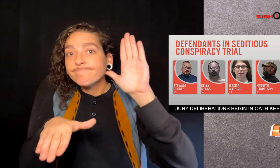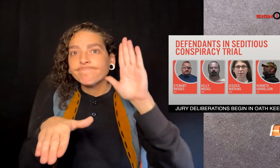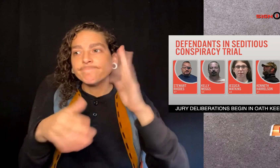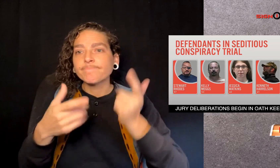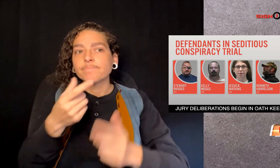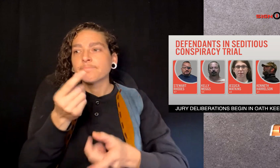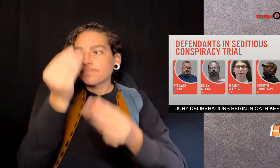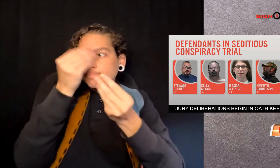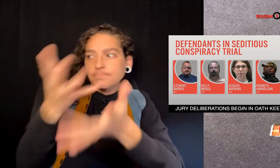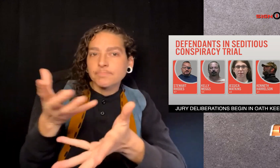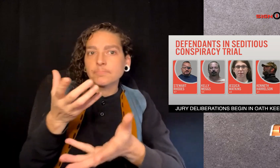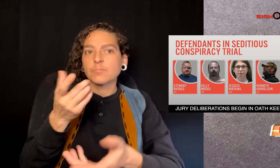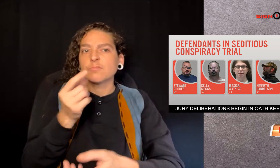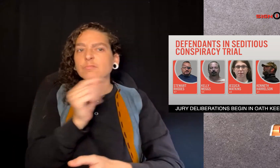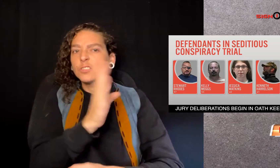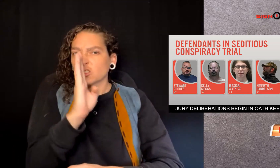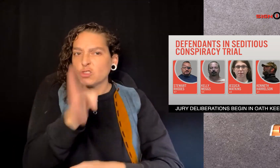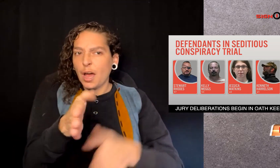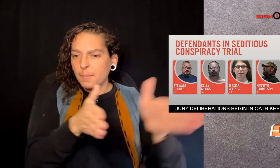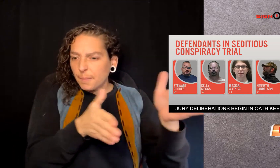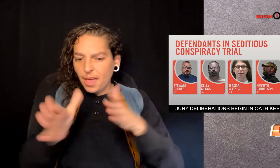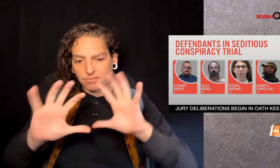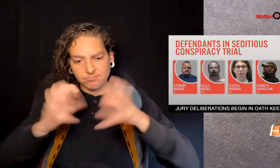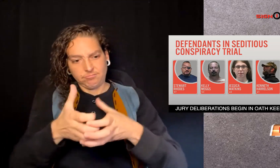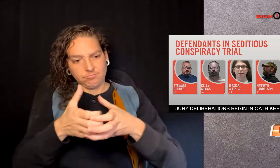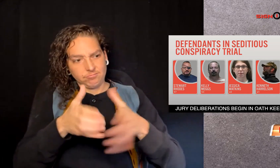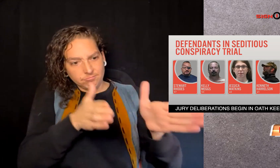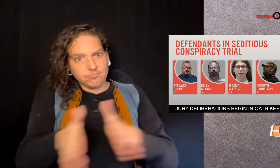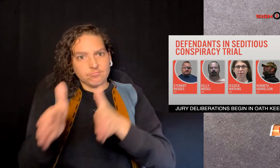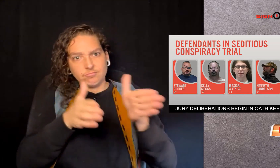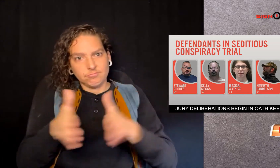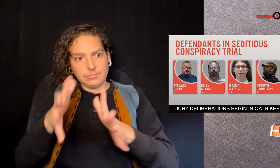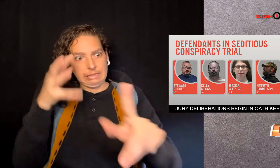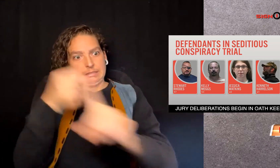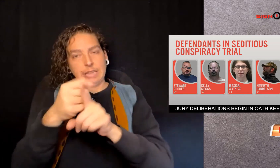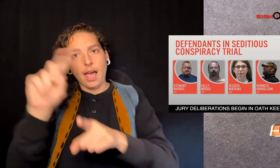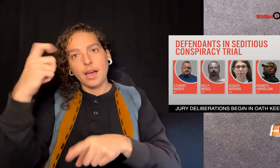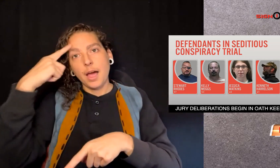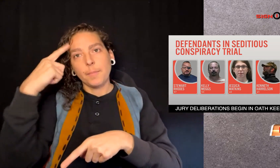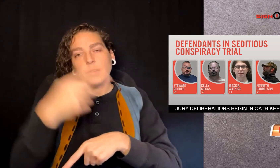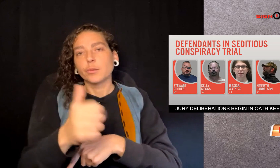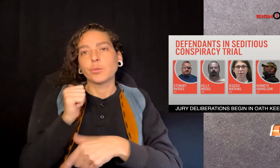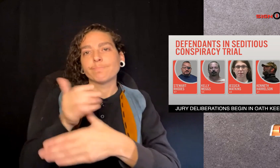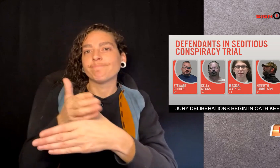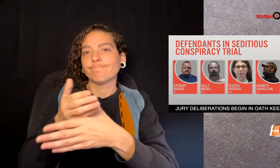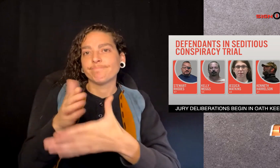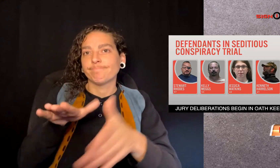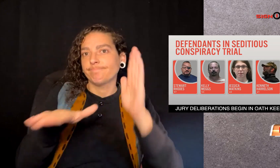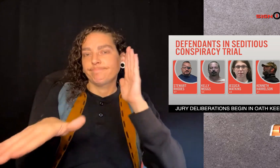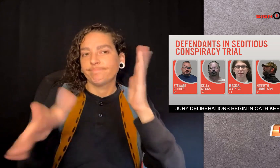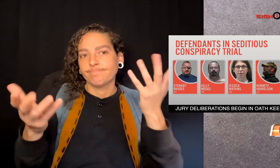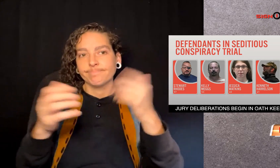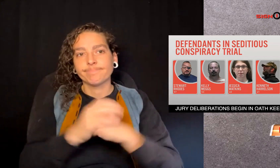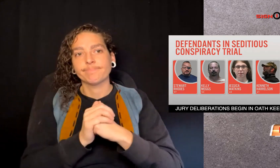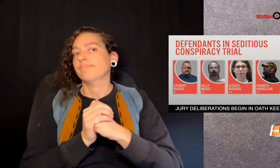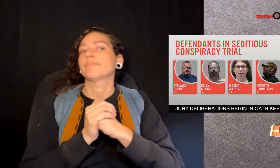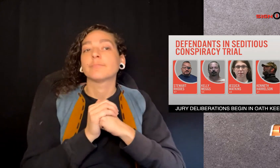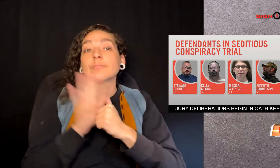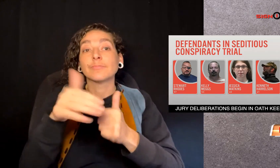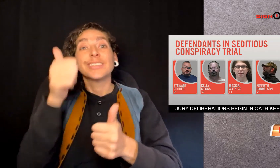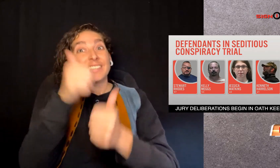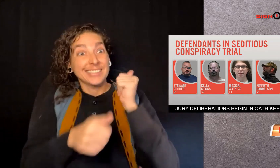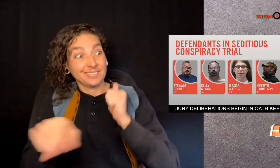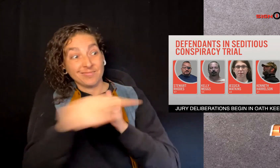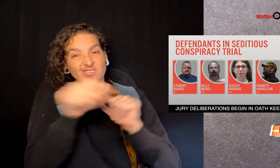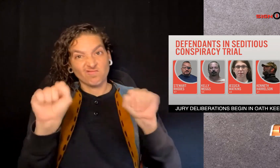of a direct plan by the group to attack the capitol